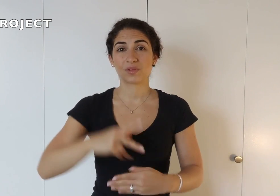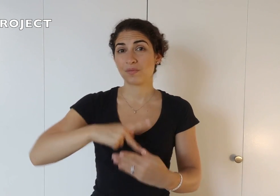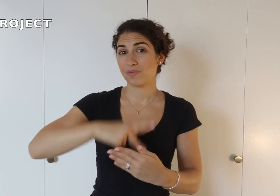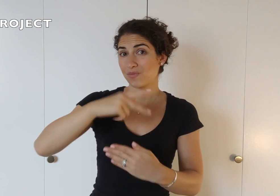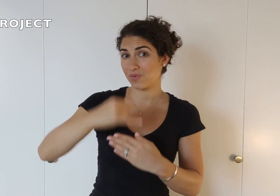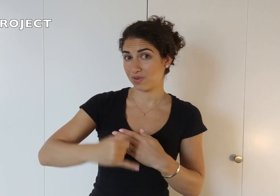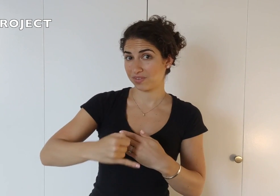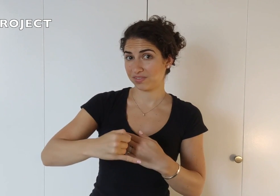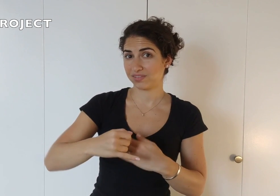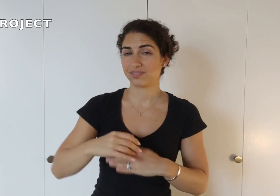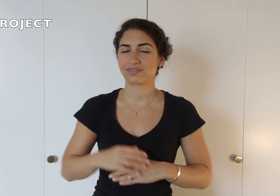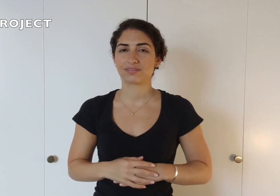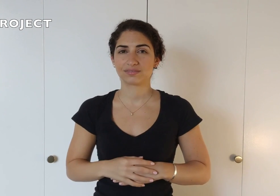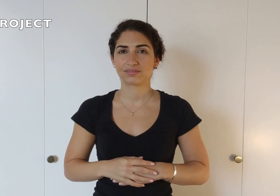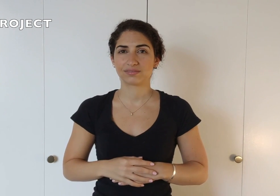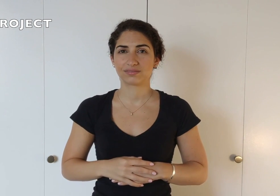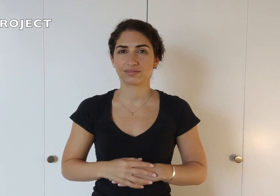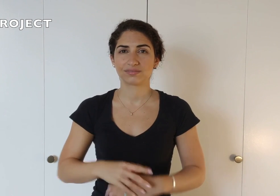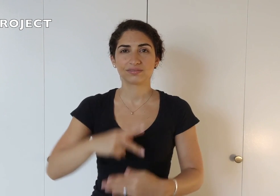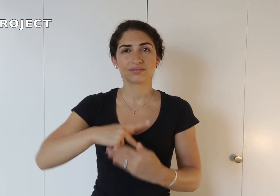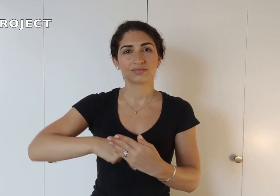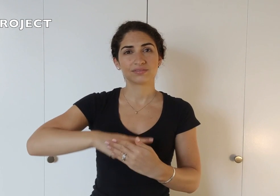PROJECT